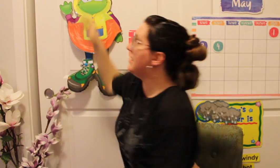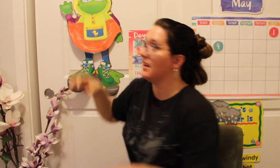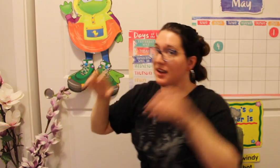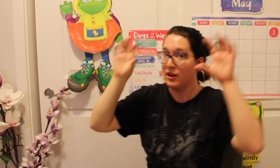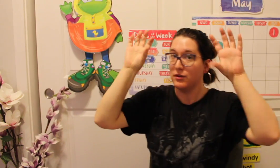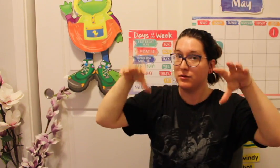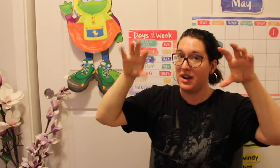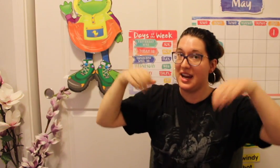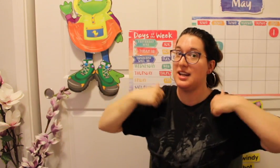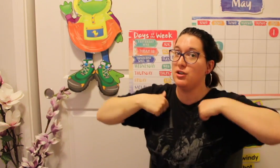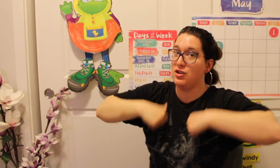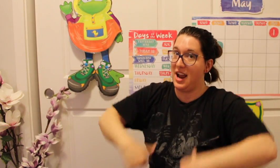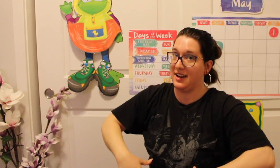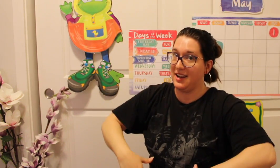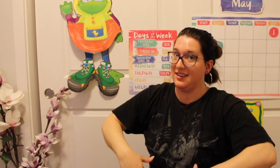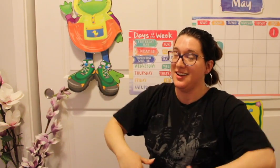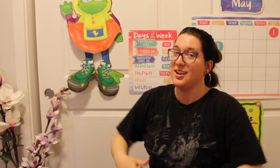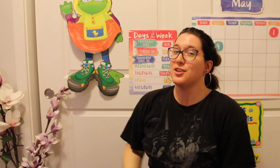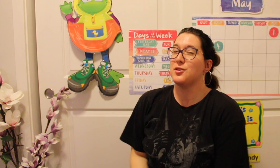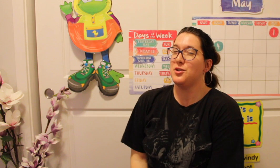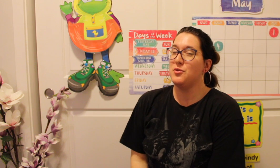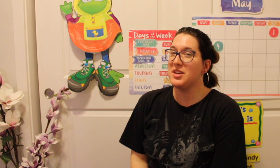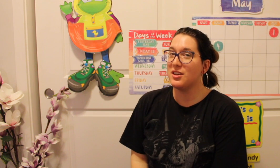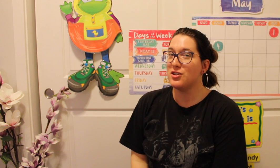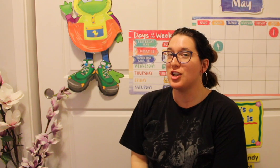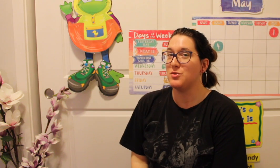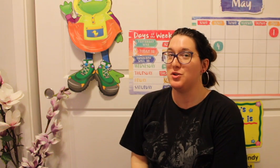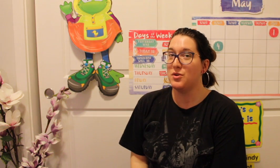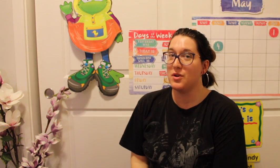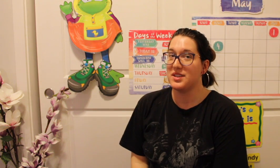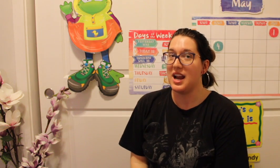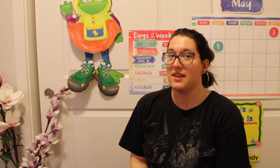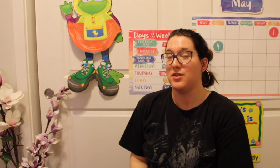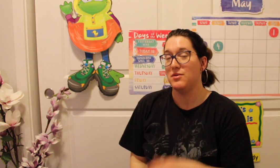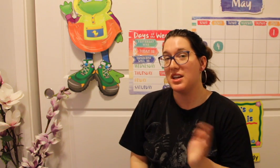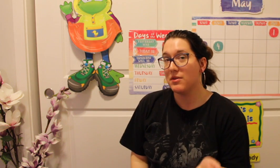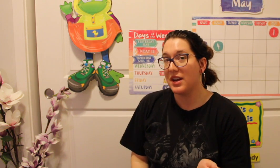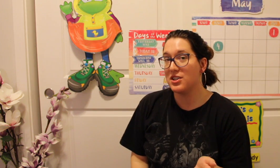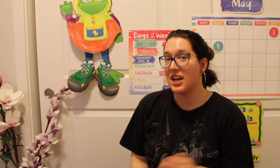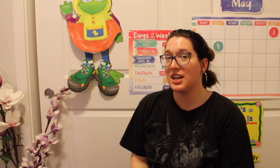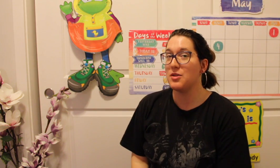rain jacket so you be the judge when you go outside if you need a rain jacket you